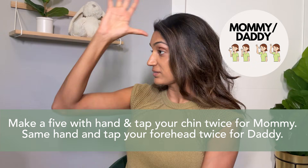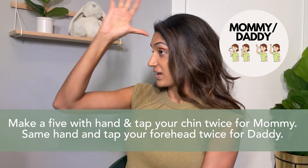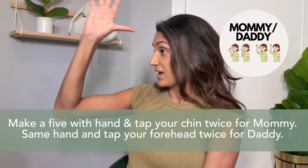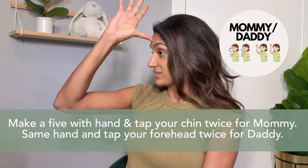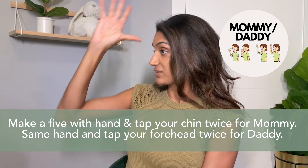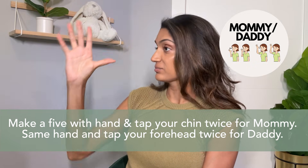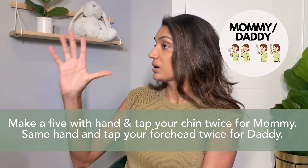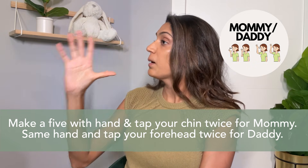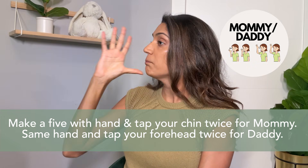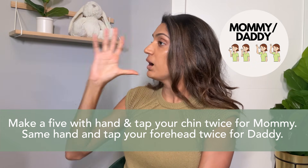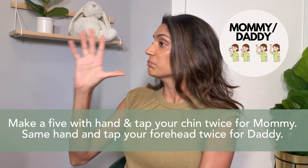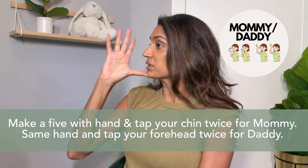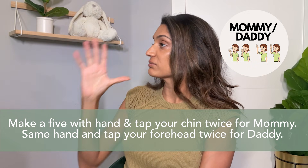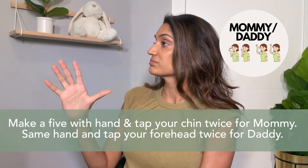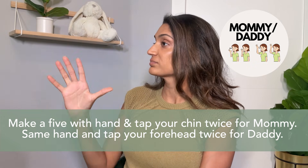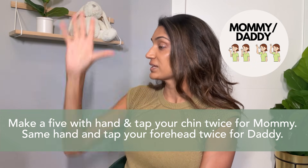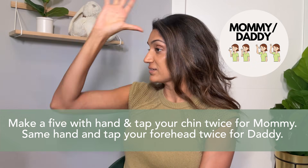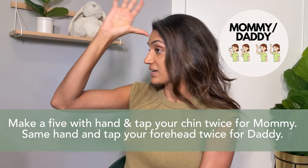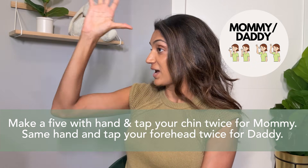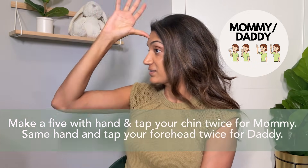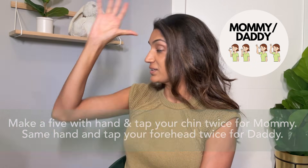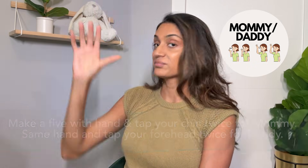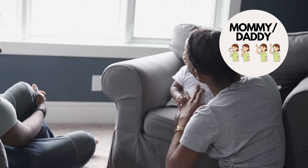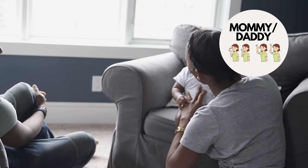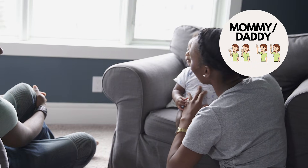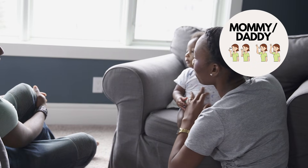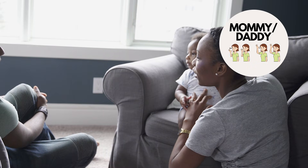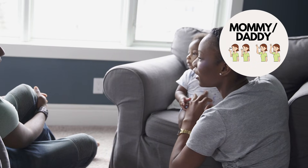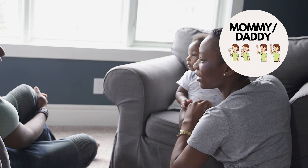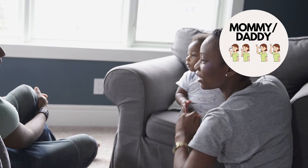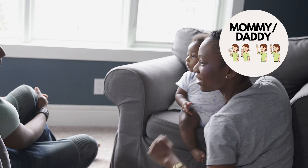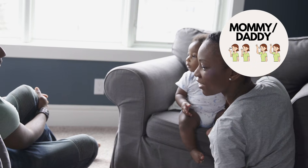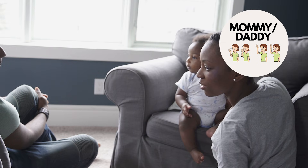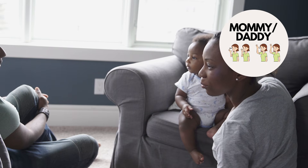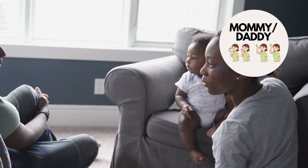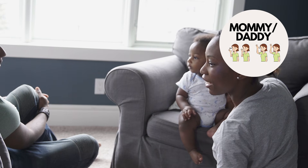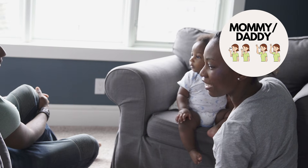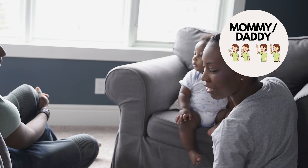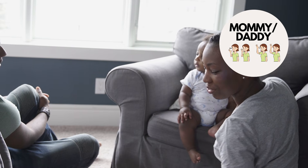Daddy, mommy, daddy! When to use it. When you're labeling who's who.